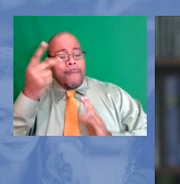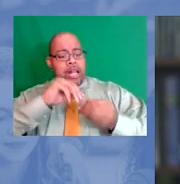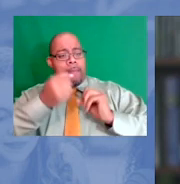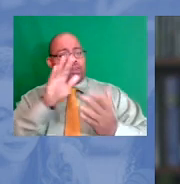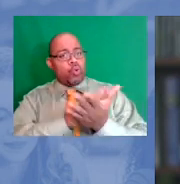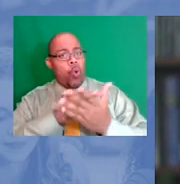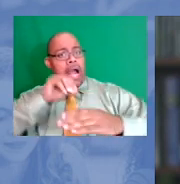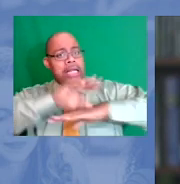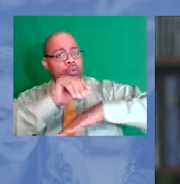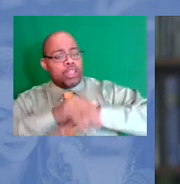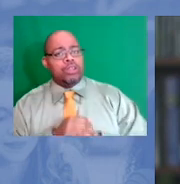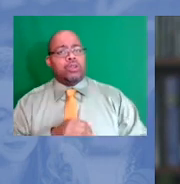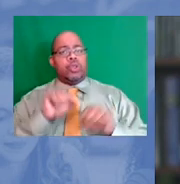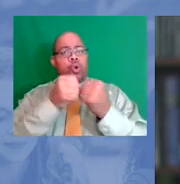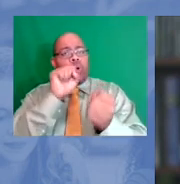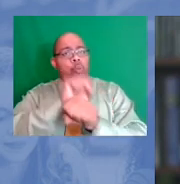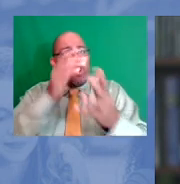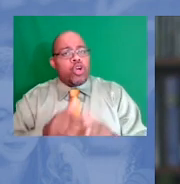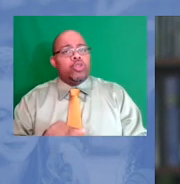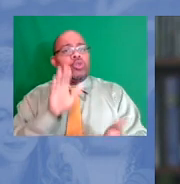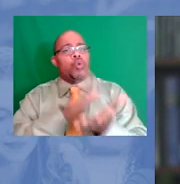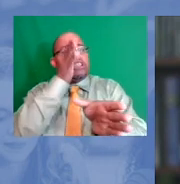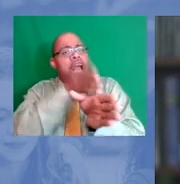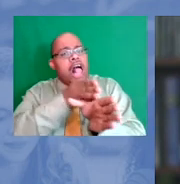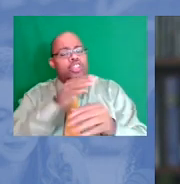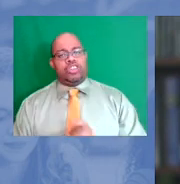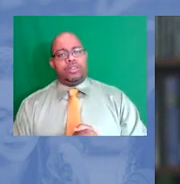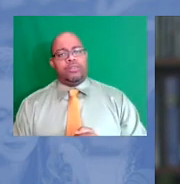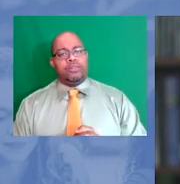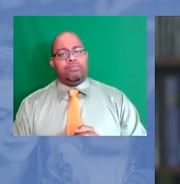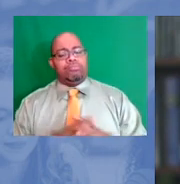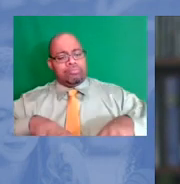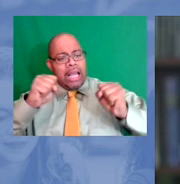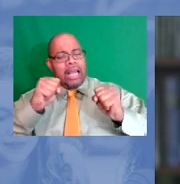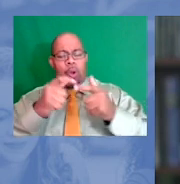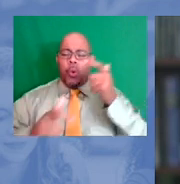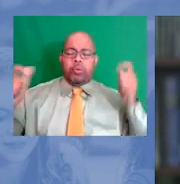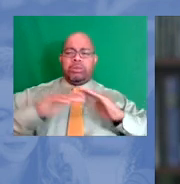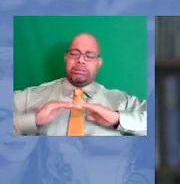SOCIAL WORKERS AND SCHOOL PSYCHOLOGISTS. BY TAKING A HUGE STEP TOWARD FULLY FUNDING